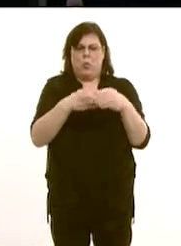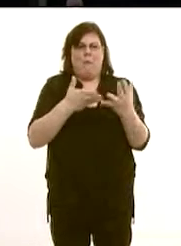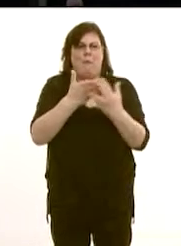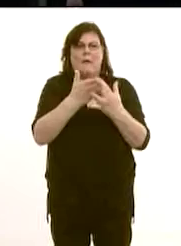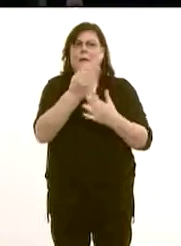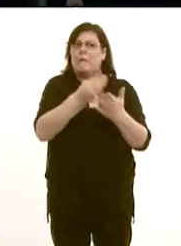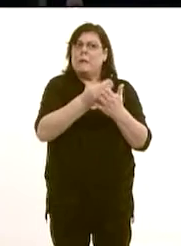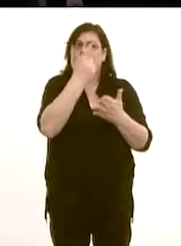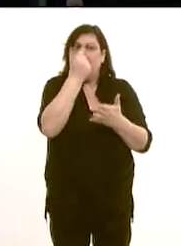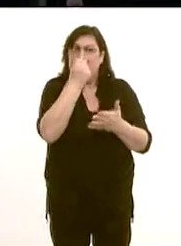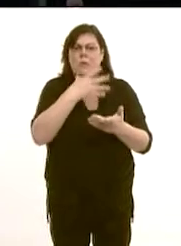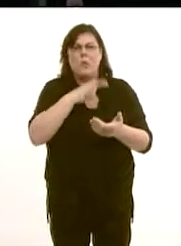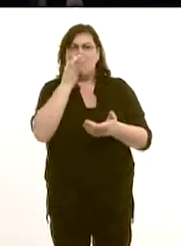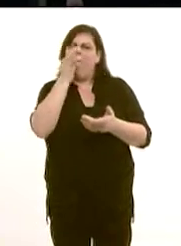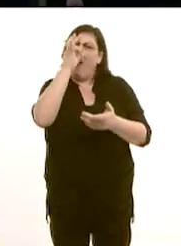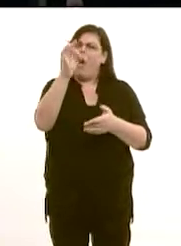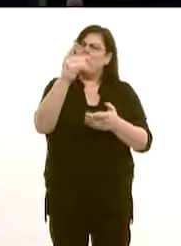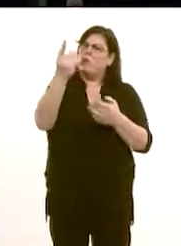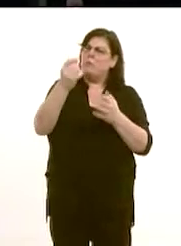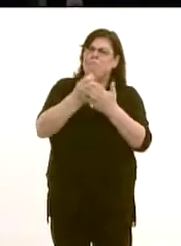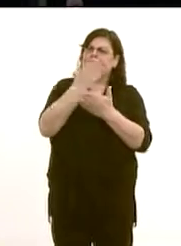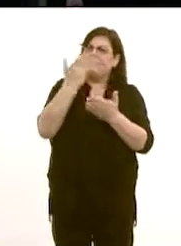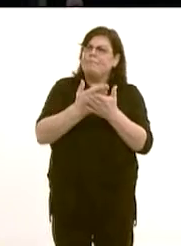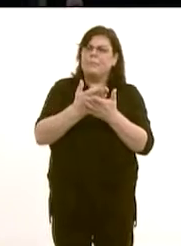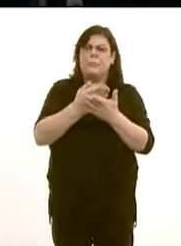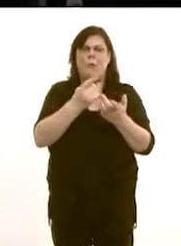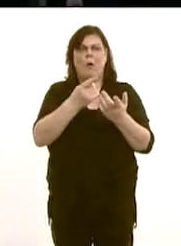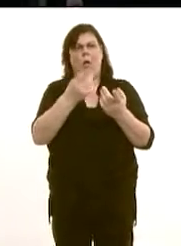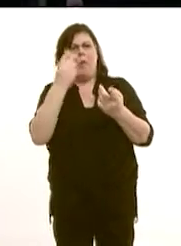So, can I ask you what you’re doing to ensure, in order to see the transformational change